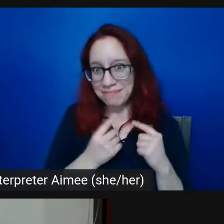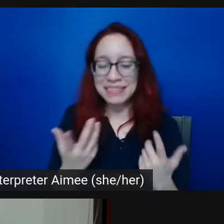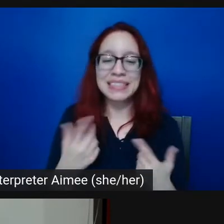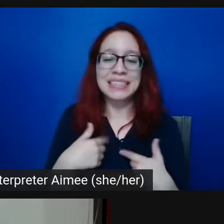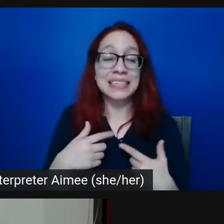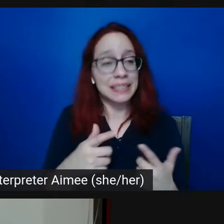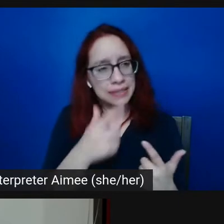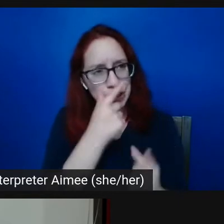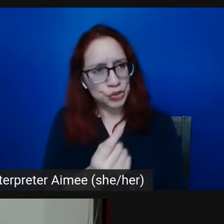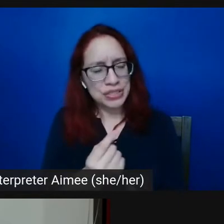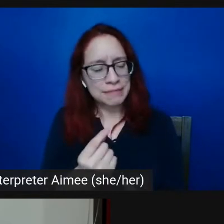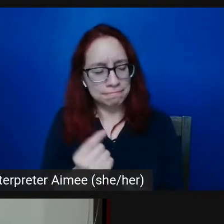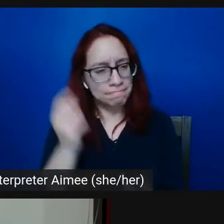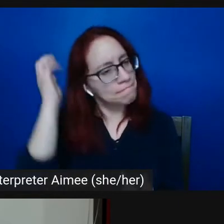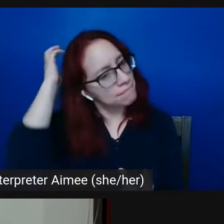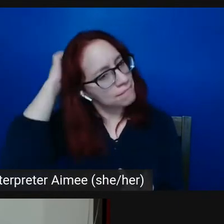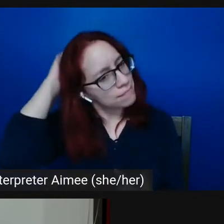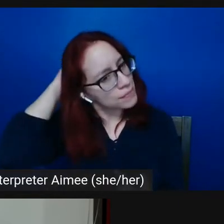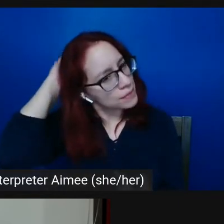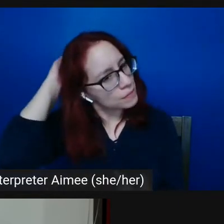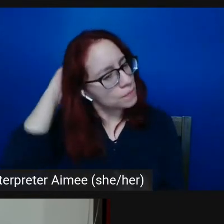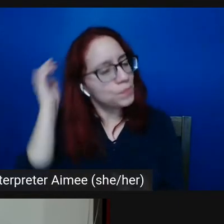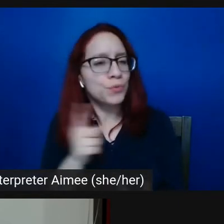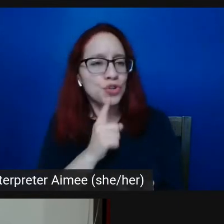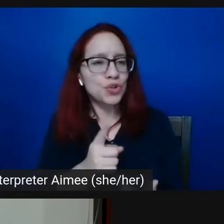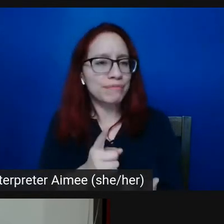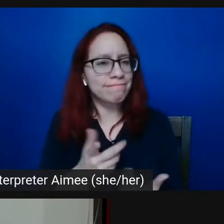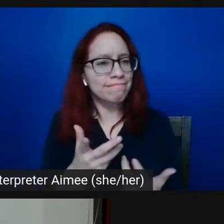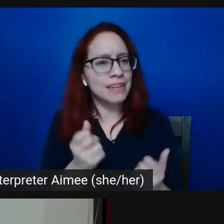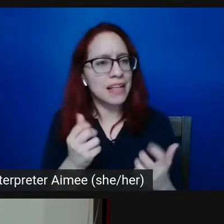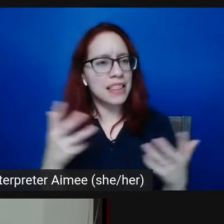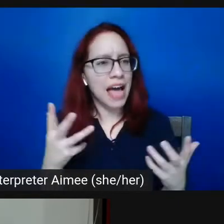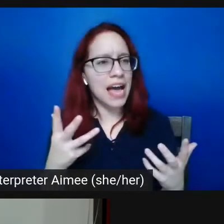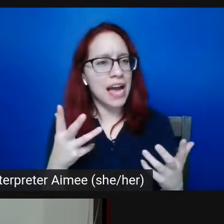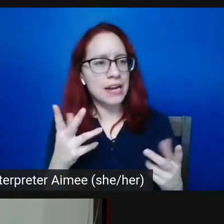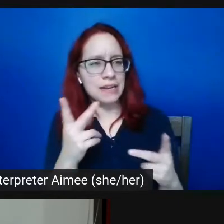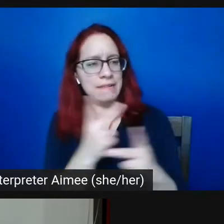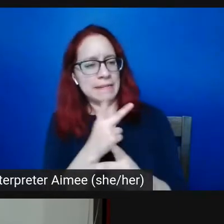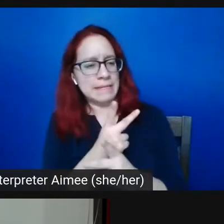I'm sure there's lots of workarounds that people are starting to figure out.